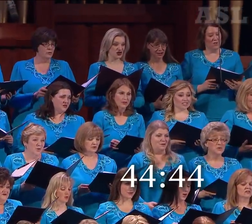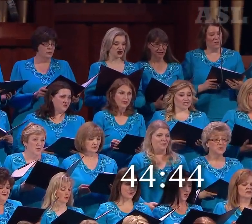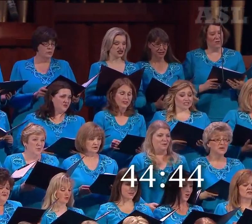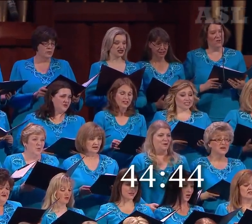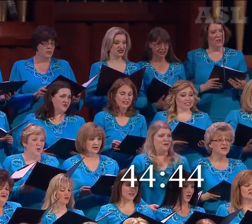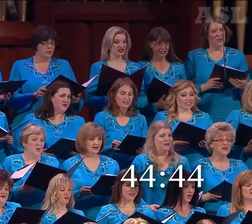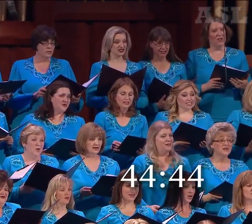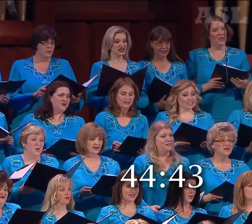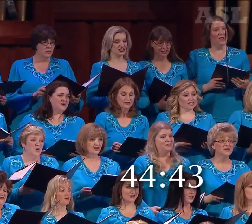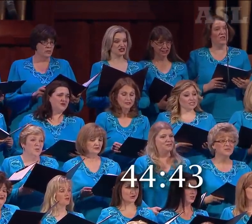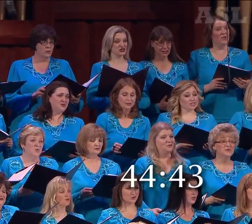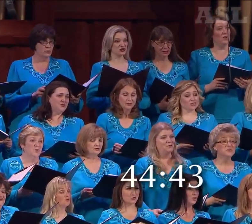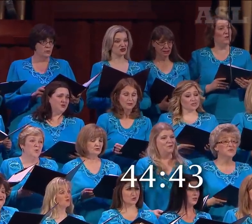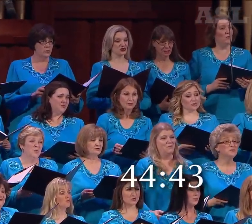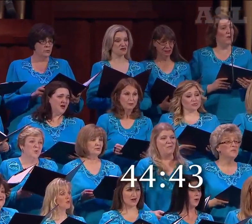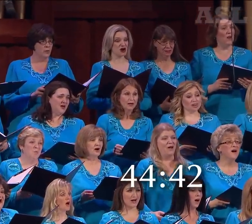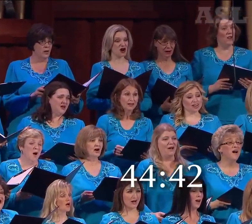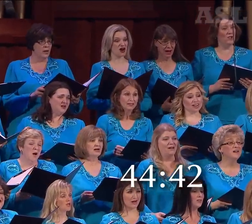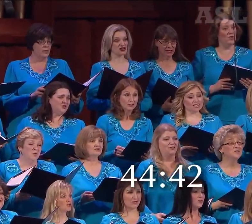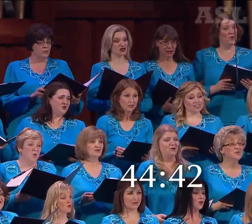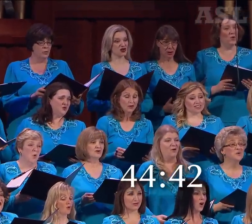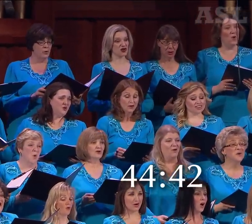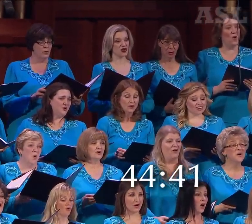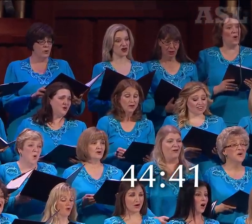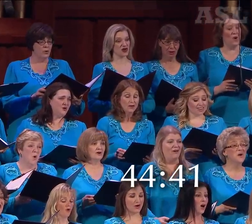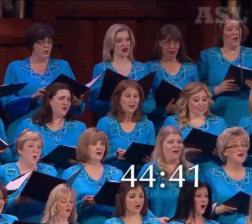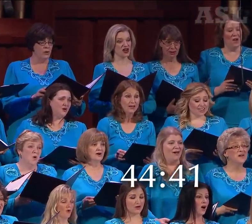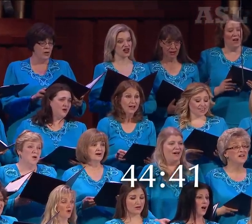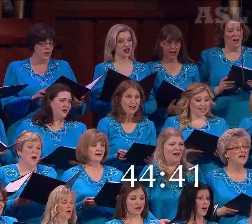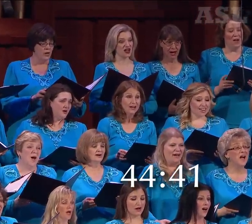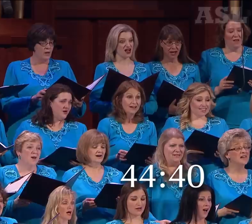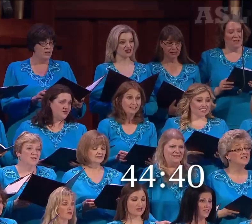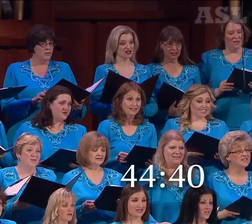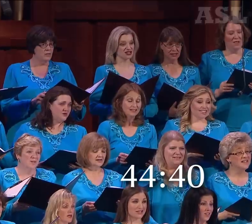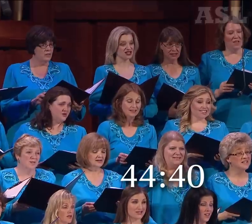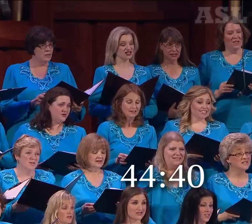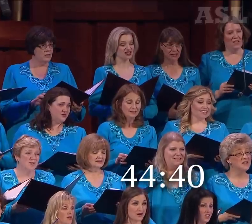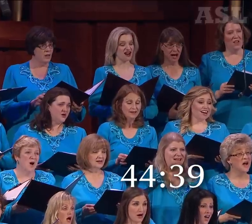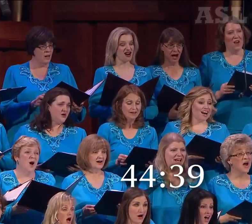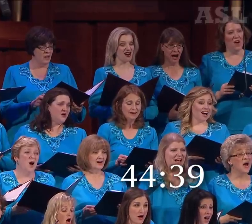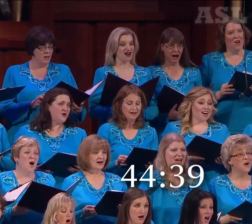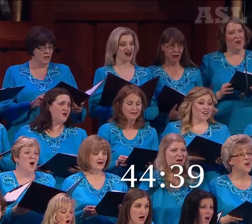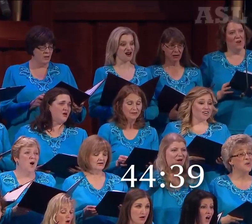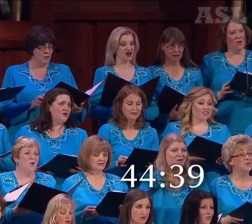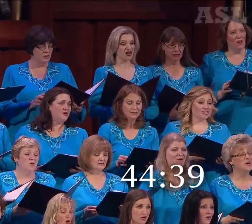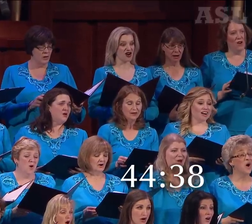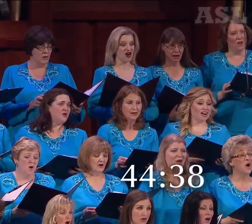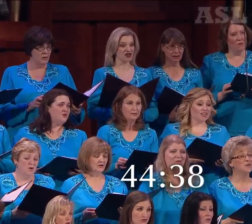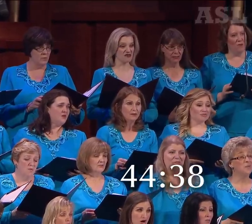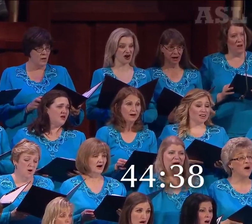THIS IS THE ENGLISH CLOSED CAPTION CHANNEL OF THE CHURCH OF JESUS CHRIST OF LATTER-DAY SAINTS.